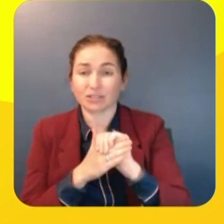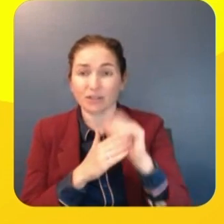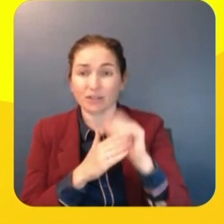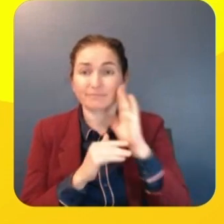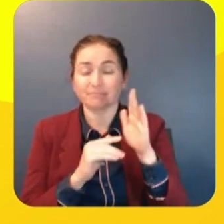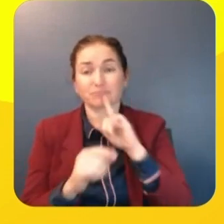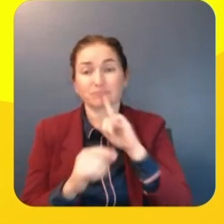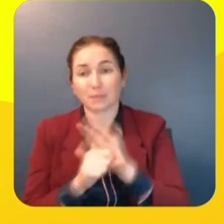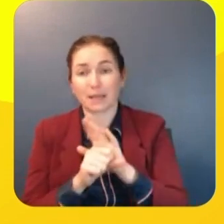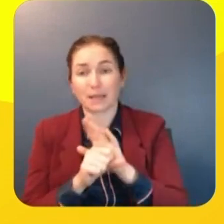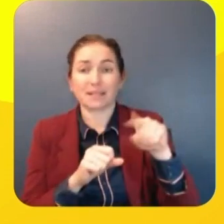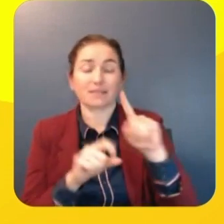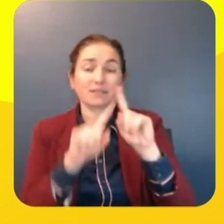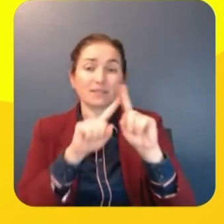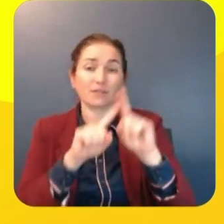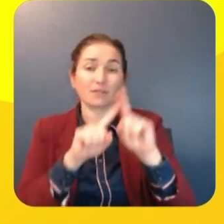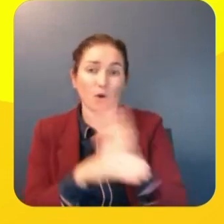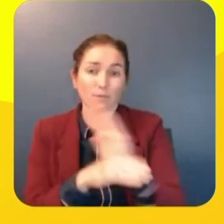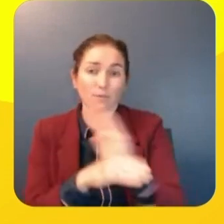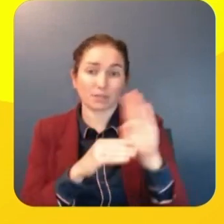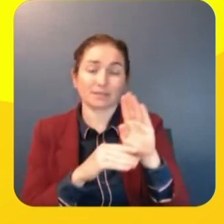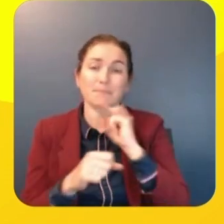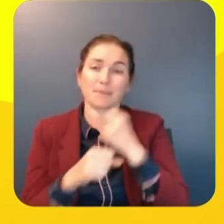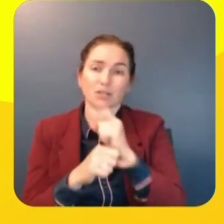that we would never bear witness to such an injustice again.